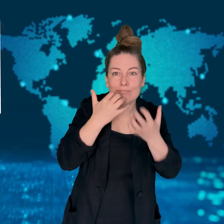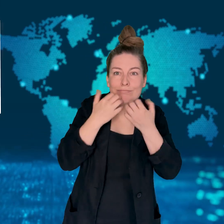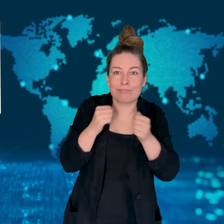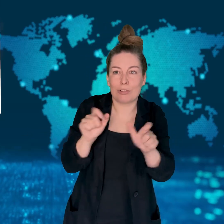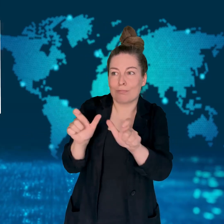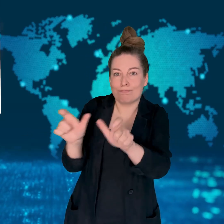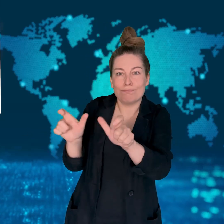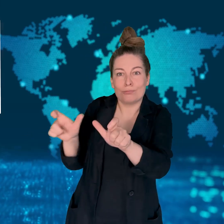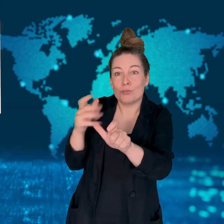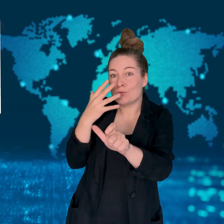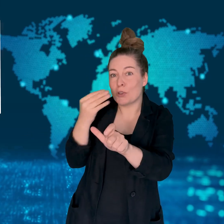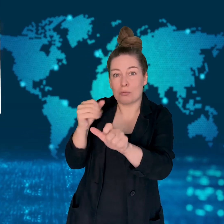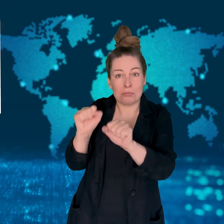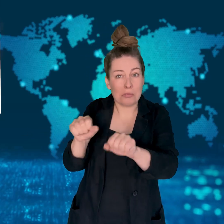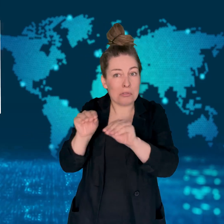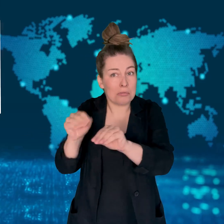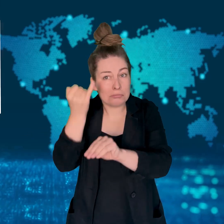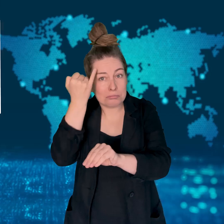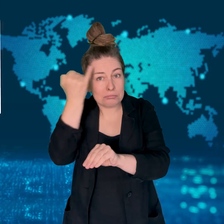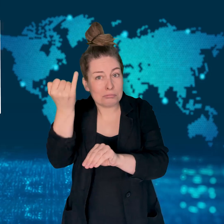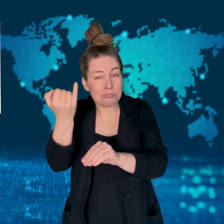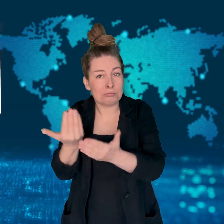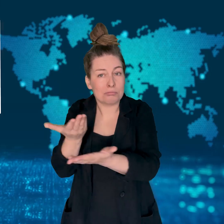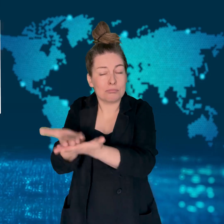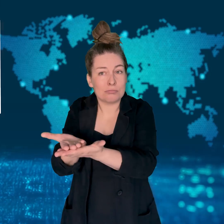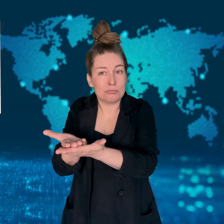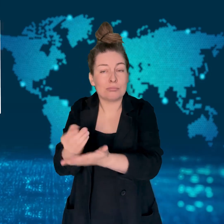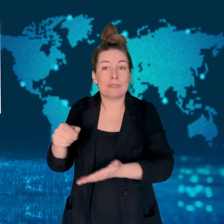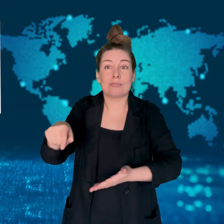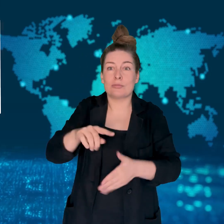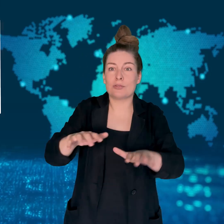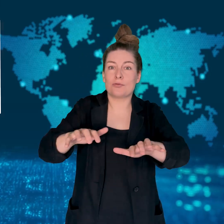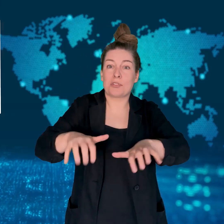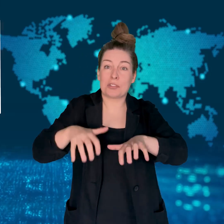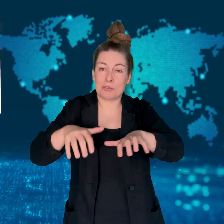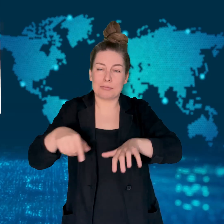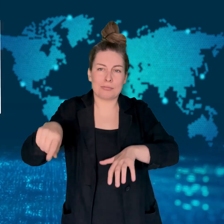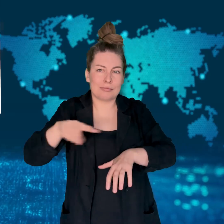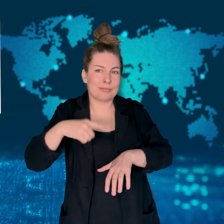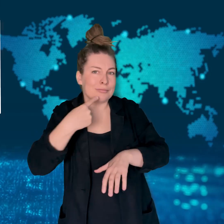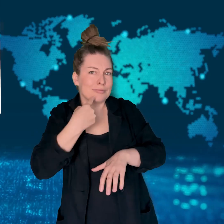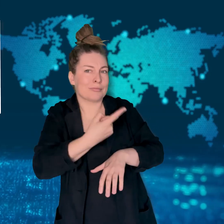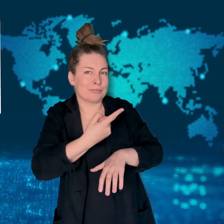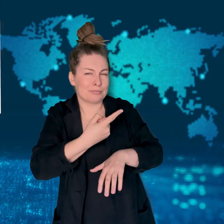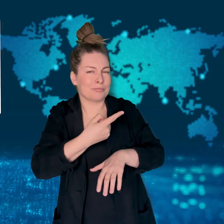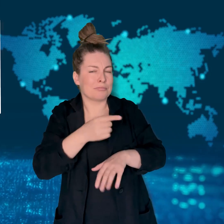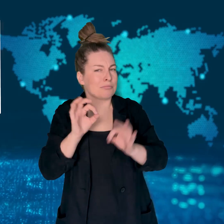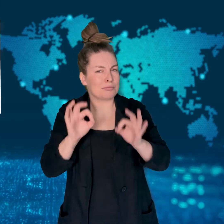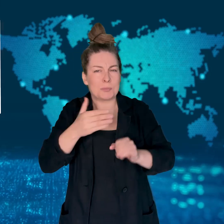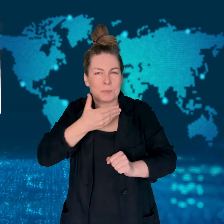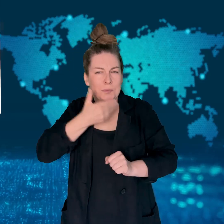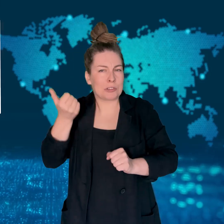the herds and education of the herders would be more appropriate than a cull.